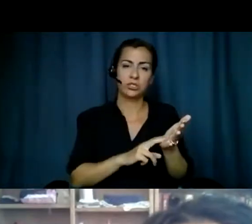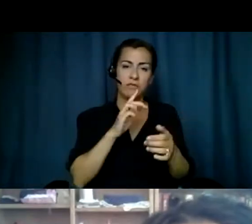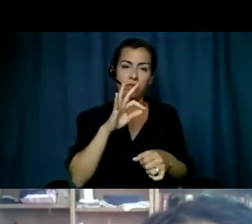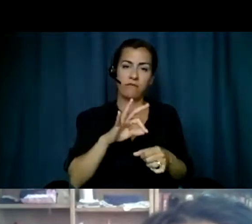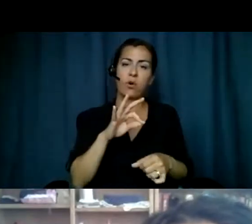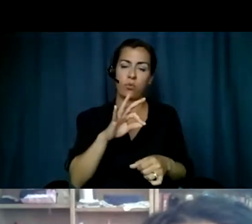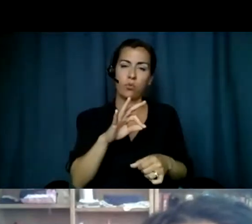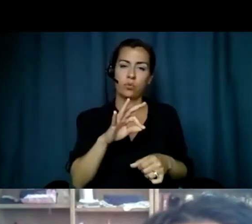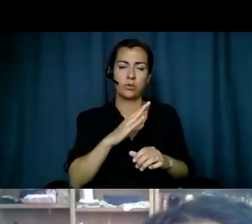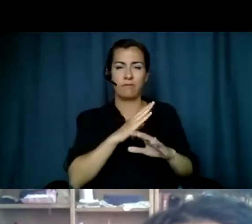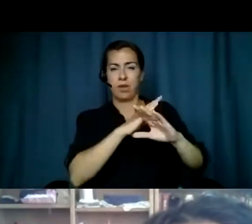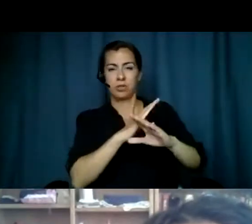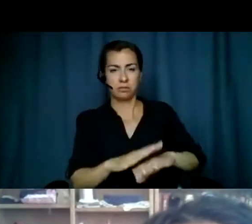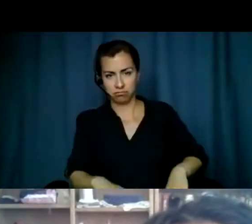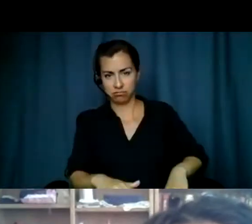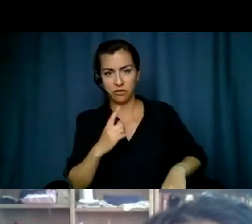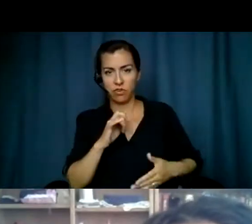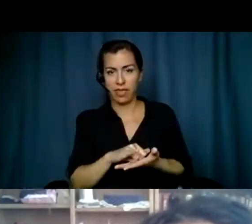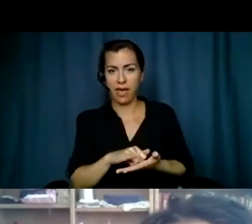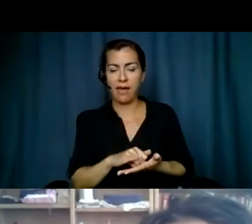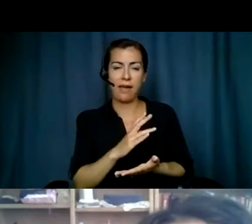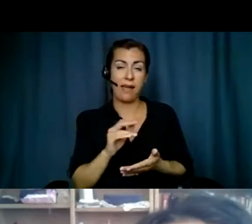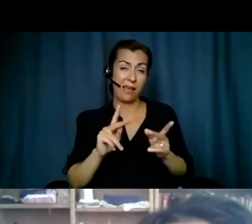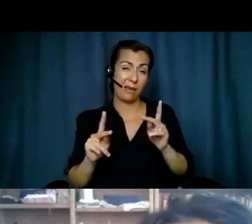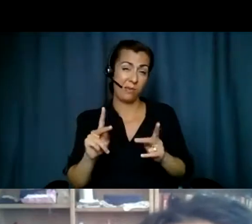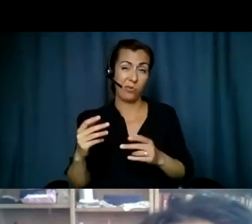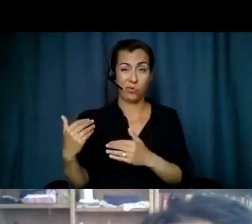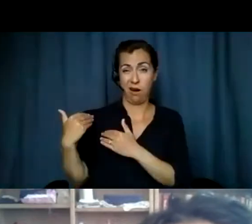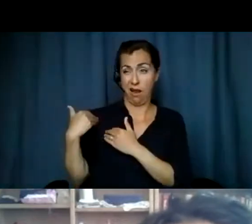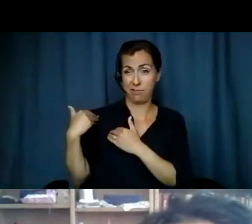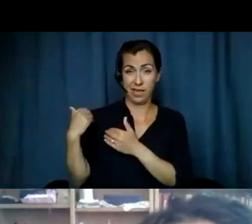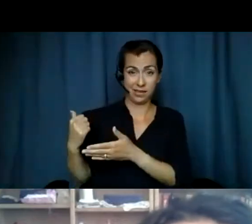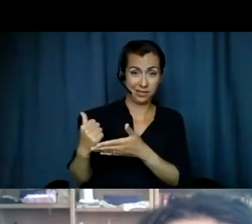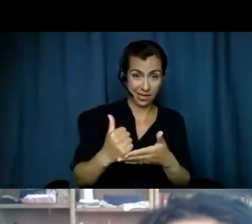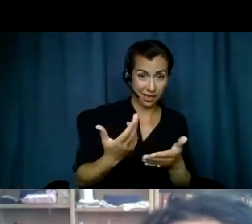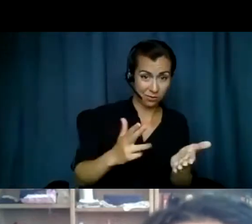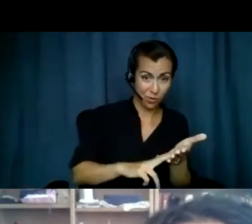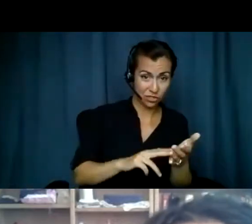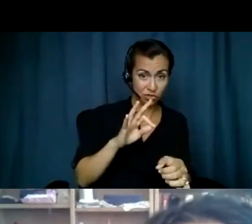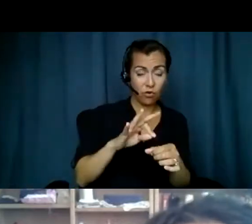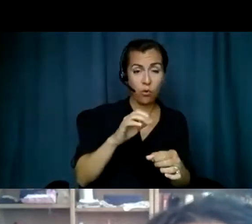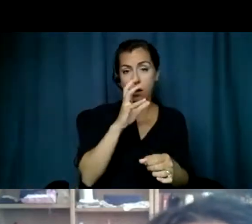Yeah, I want to give a question to Phil because Phil worked with a group of self-advocates who traveled around